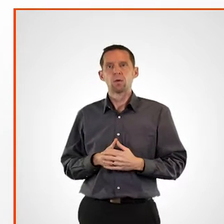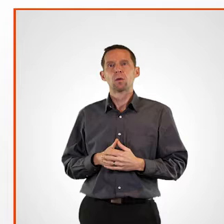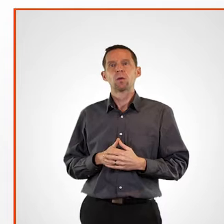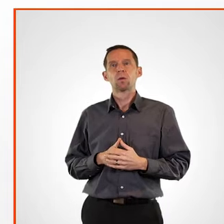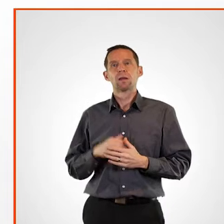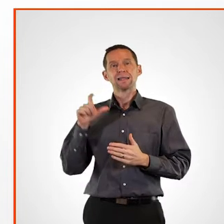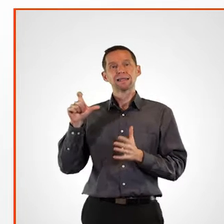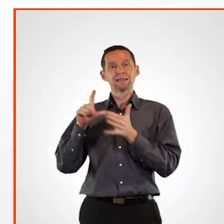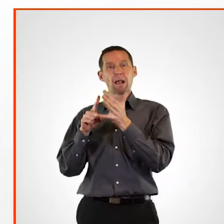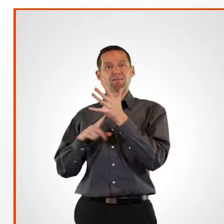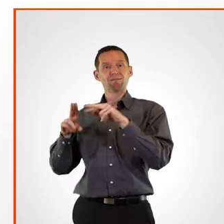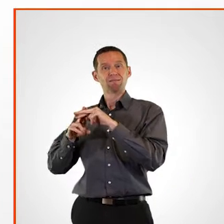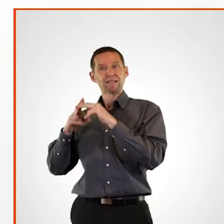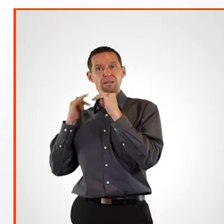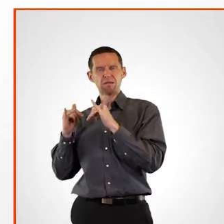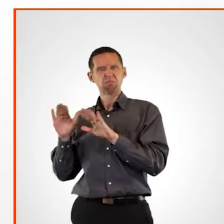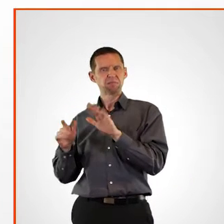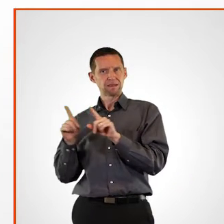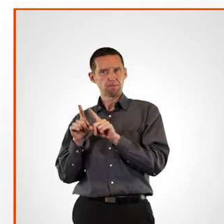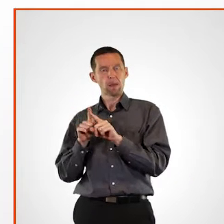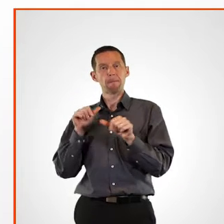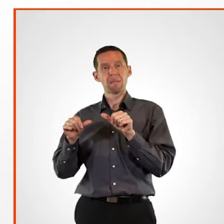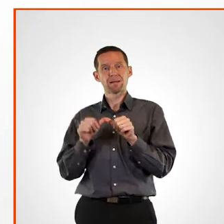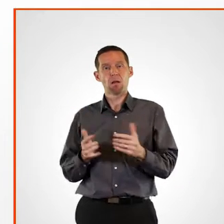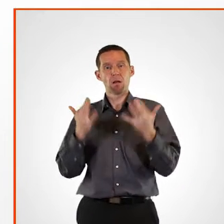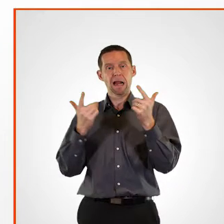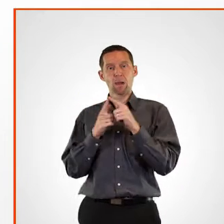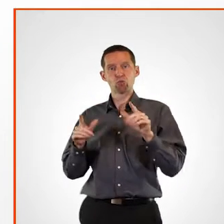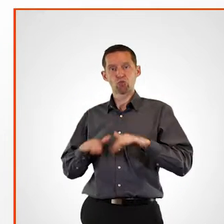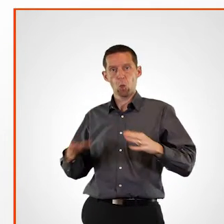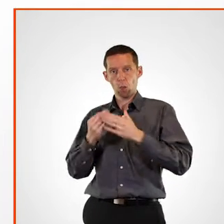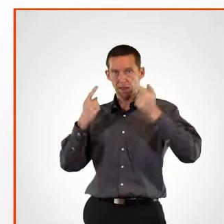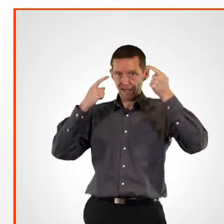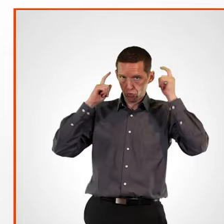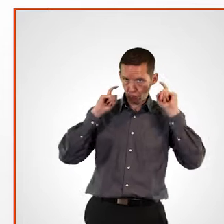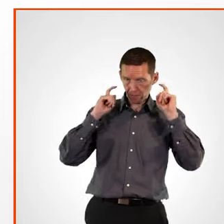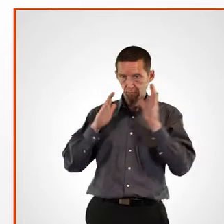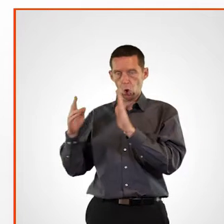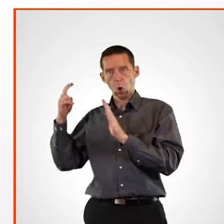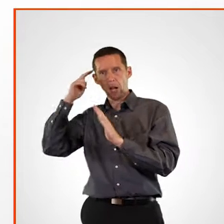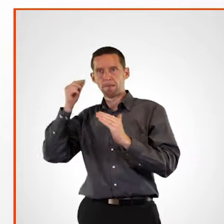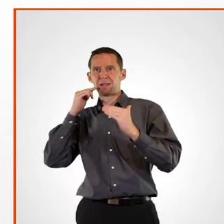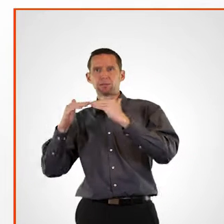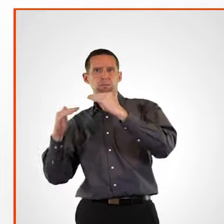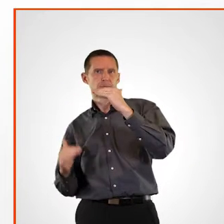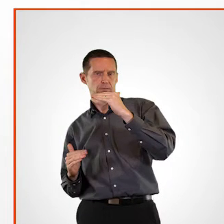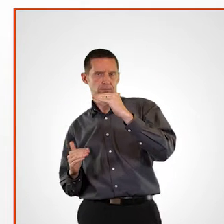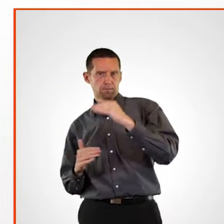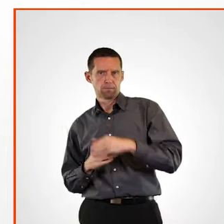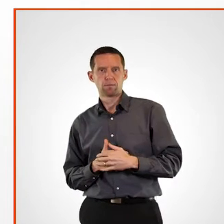In terms of the CELF, a very similar pattern. We had better scores in language for the kids with hearing aids than the kids with cochlear implants.